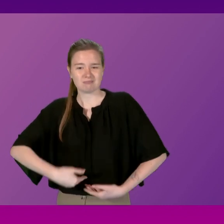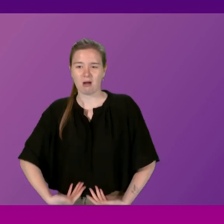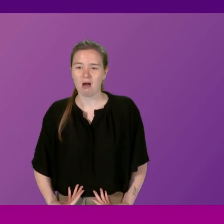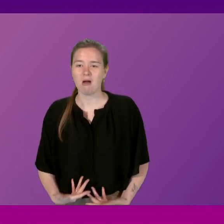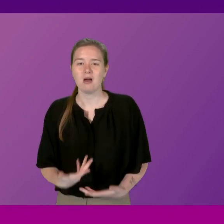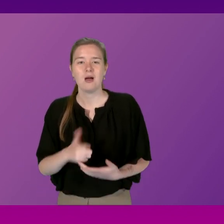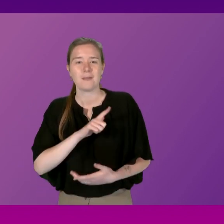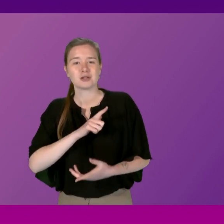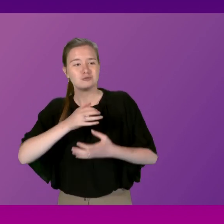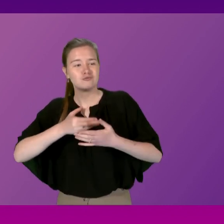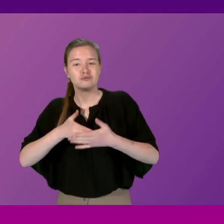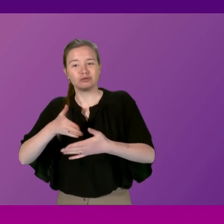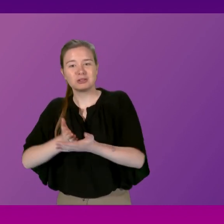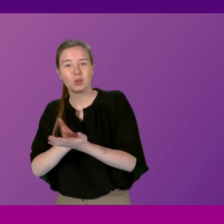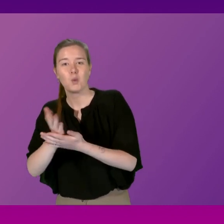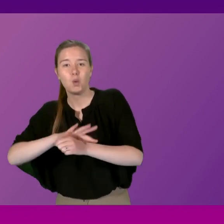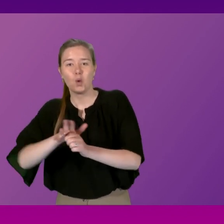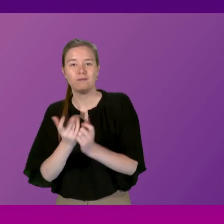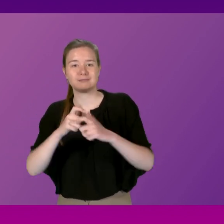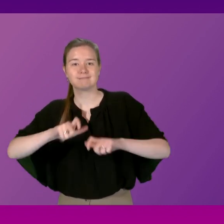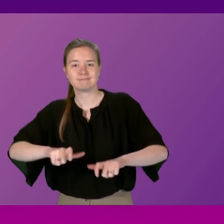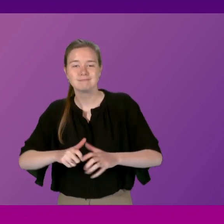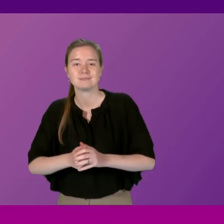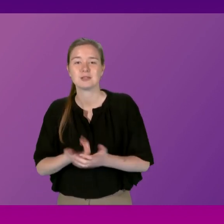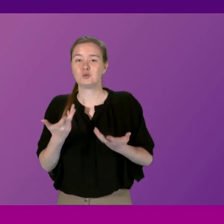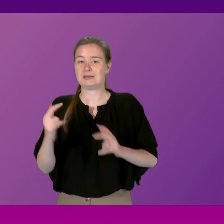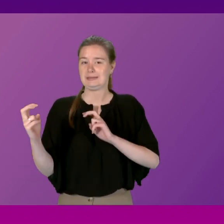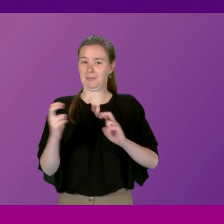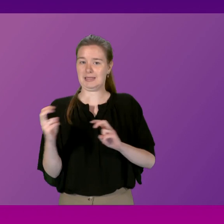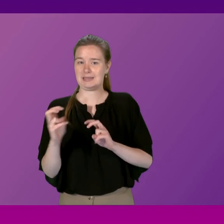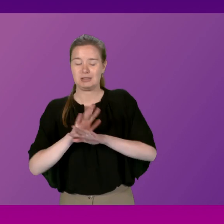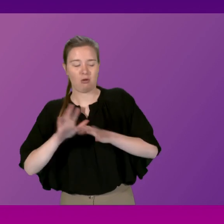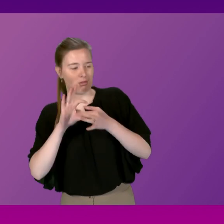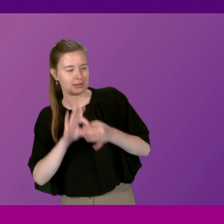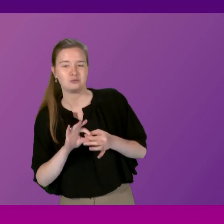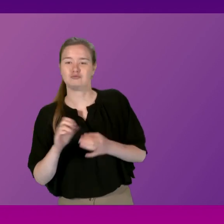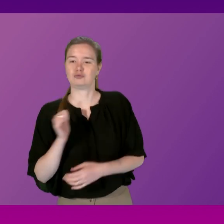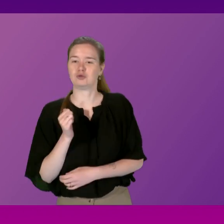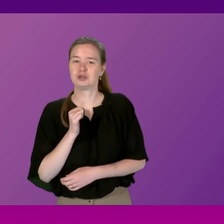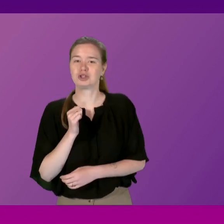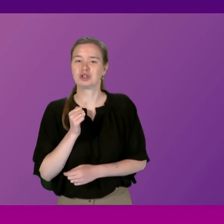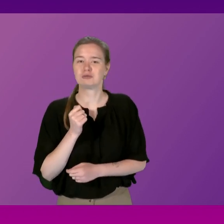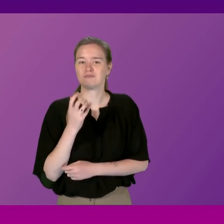the restrictions that were imposed during the Covid pandemic. Today’s debate is not about the Scottish Government’s handling of the pandemic; it